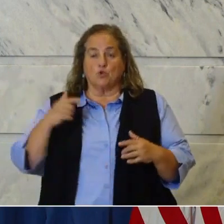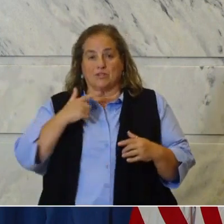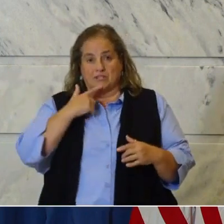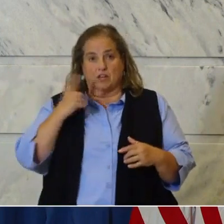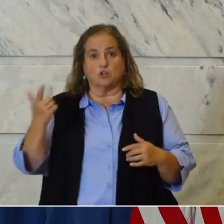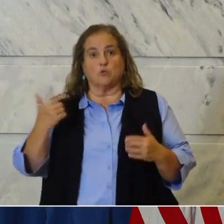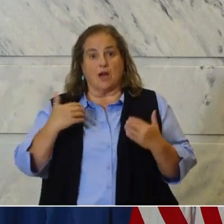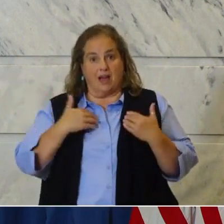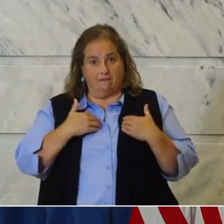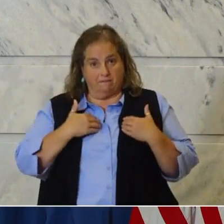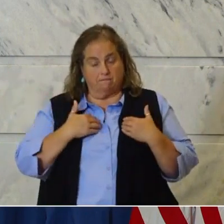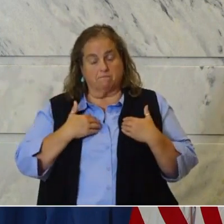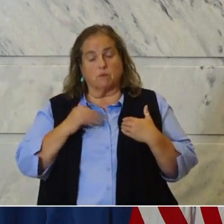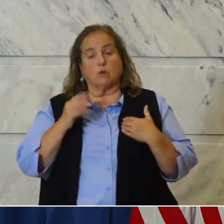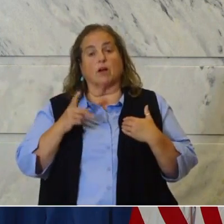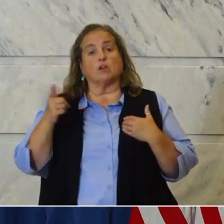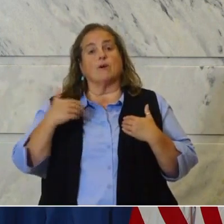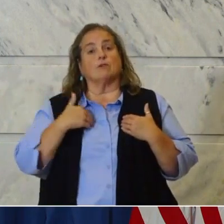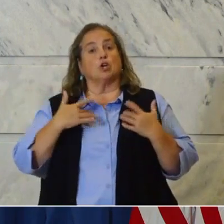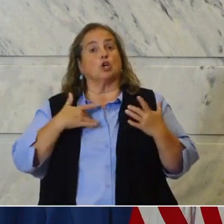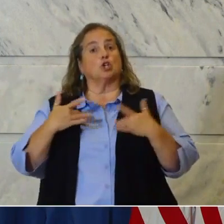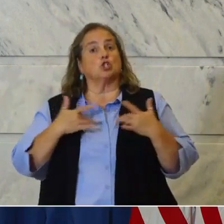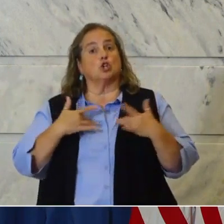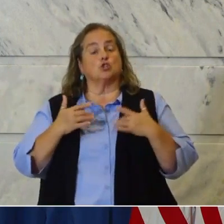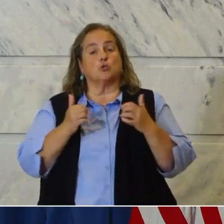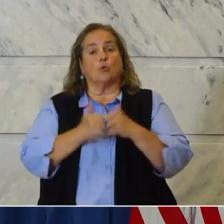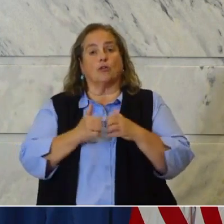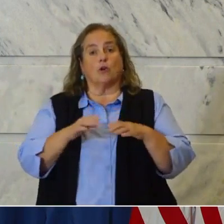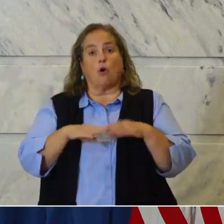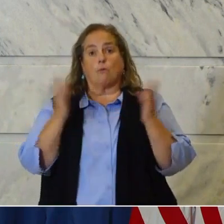The question is with my concerns that we're putting out there, why not